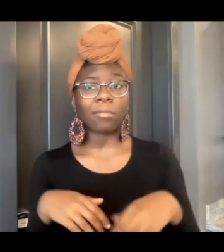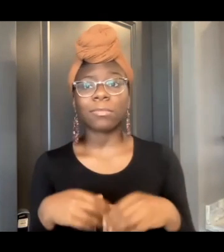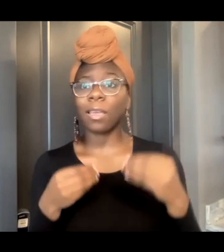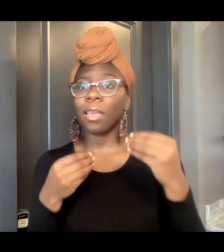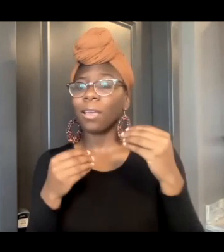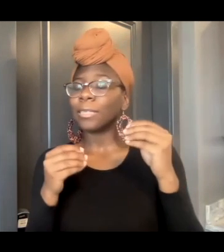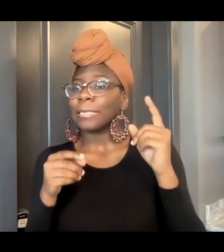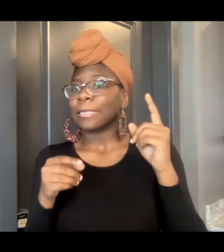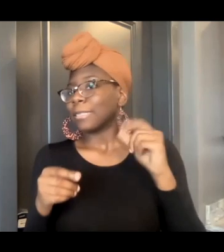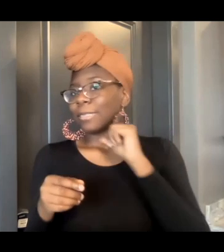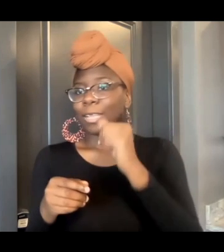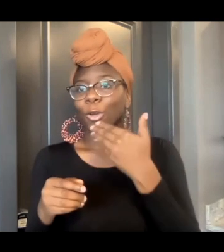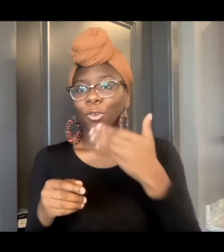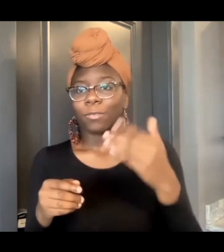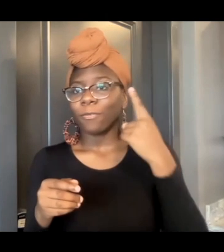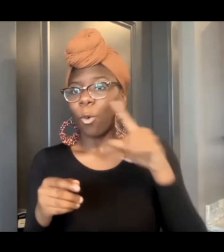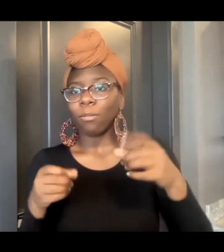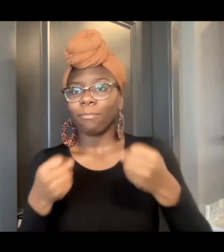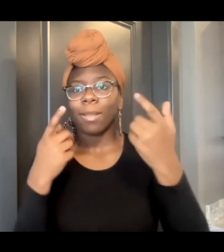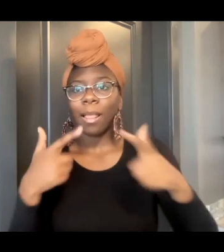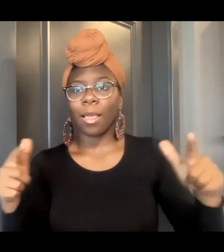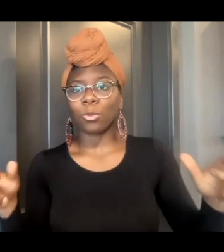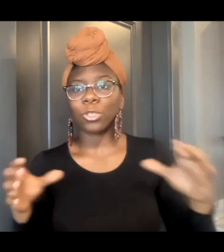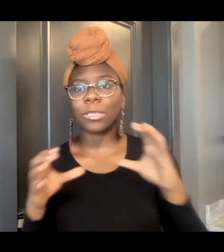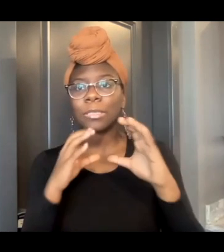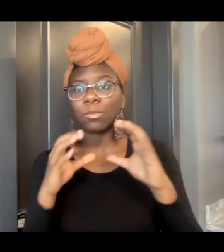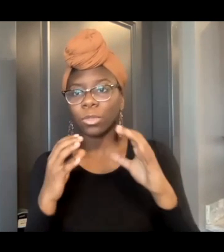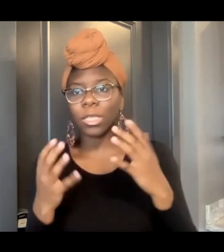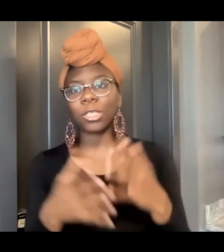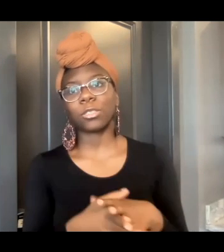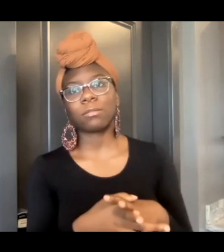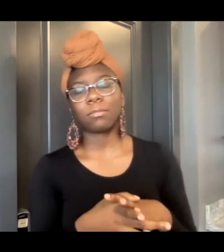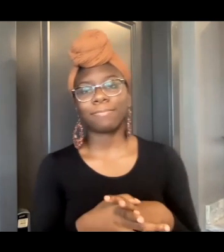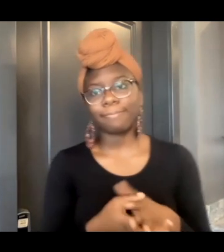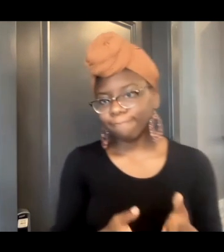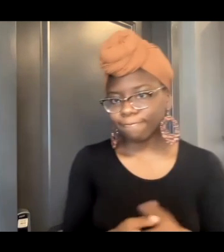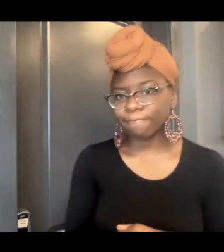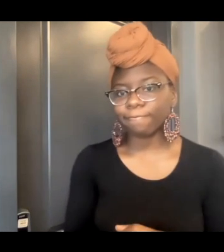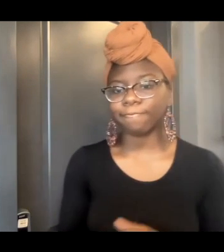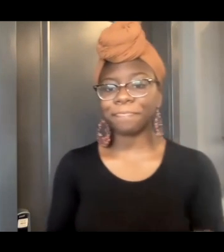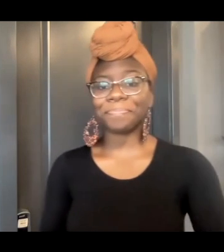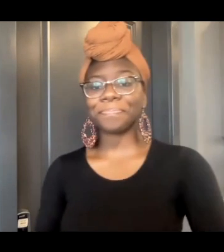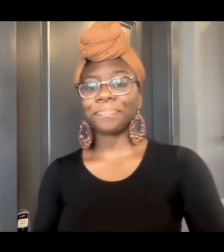As of right now, multilingual communication efforts are not adequate.